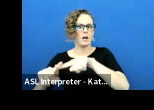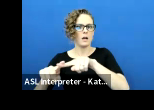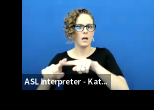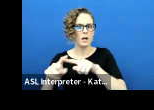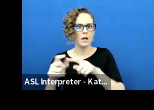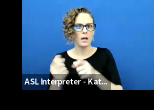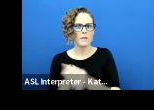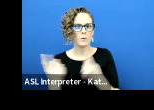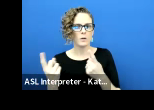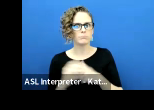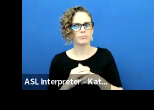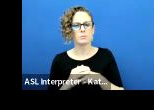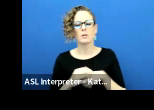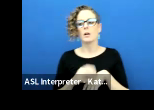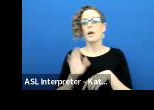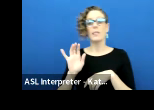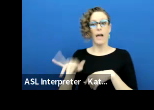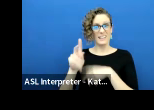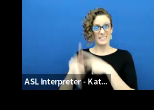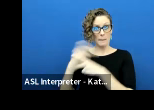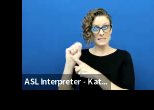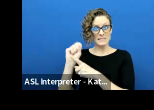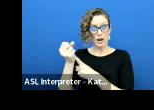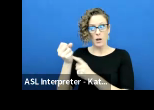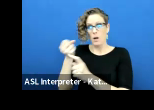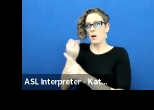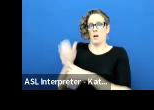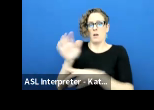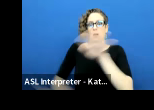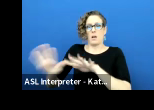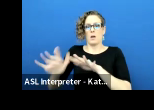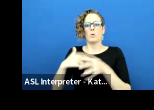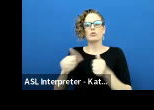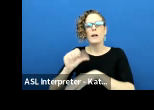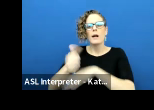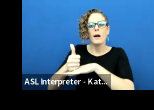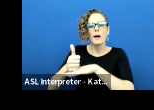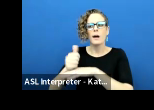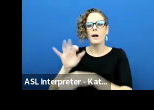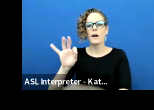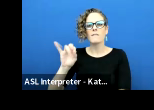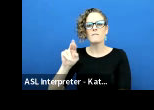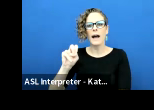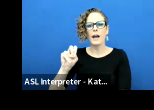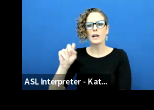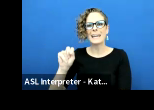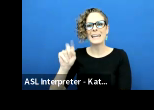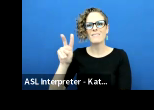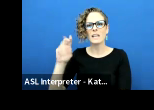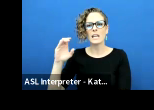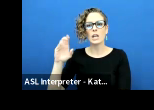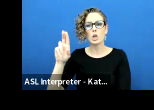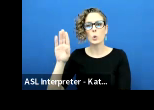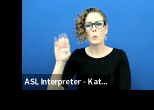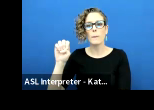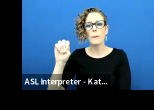of scenario is let's see if we can to implement something like a Fire TV Cube which is a step-top